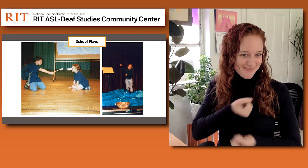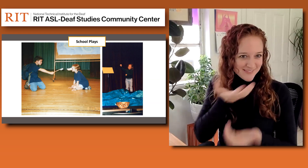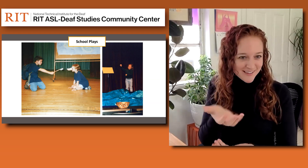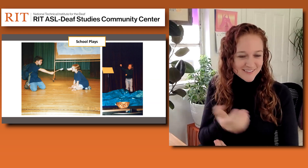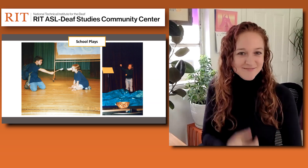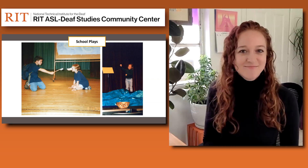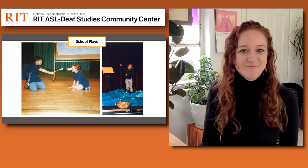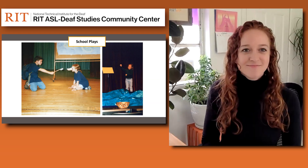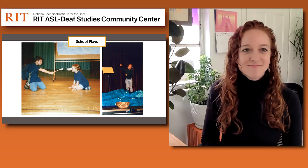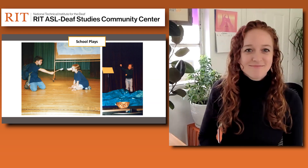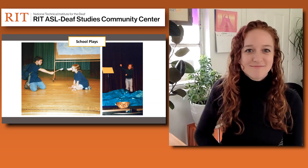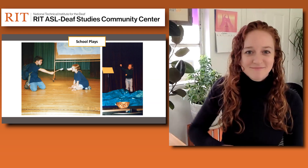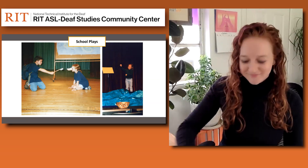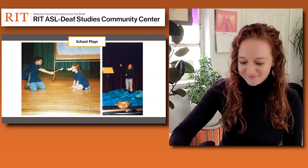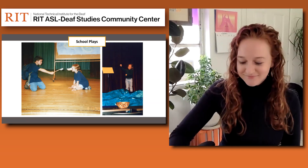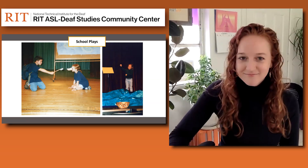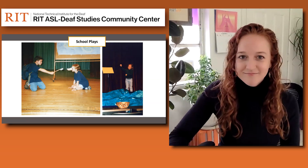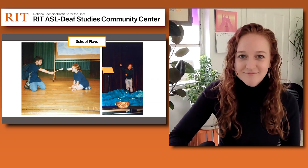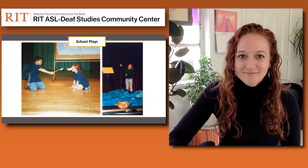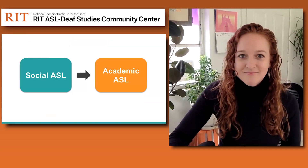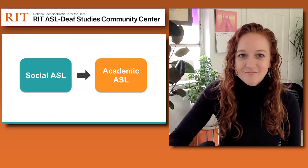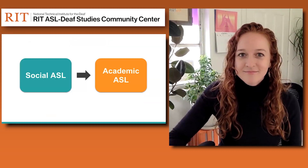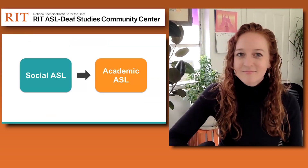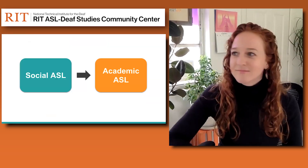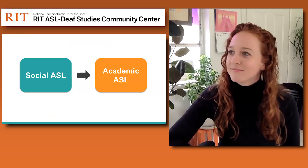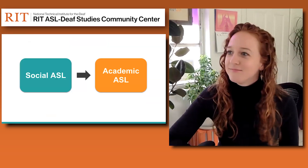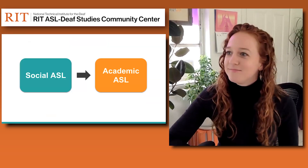of academic storytelling, if you will.